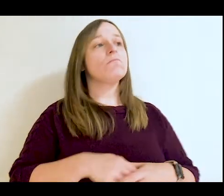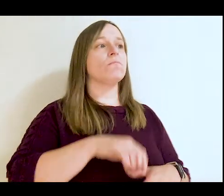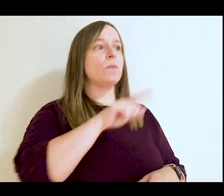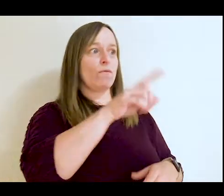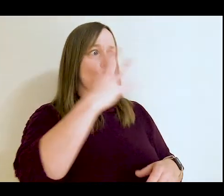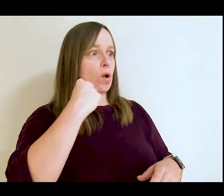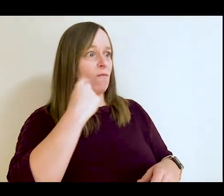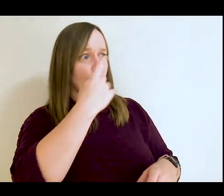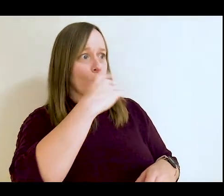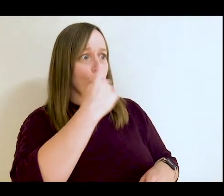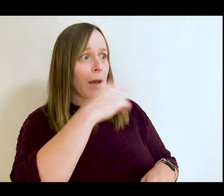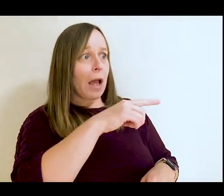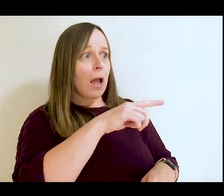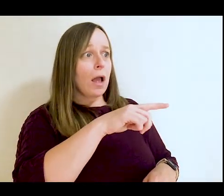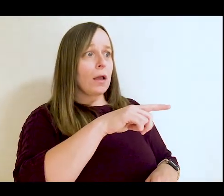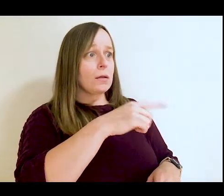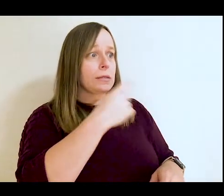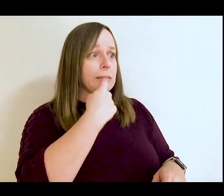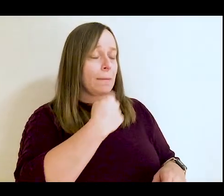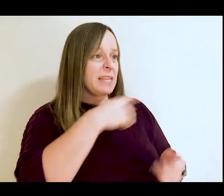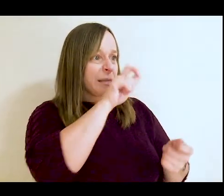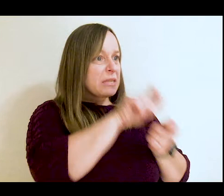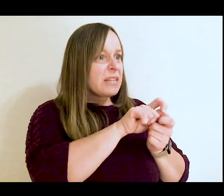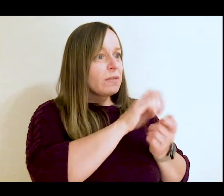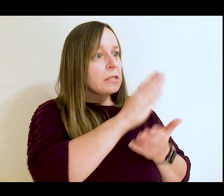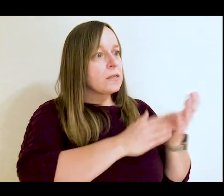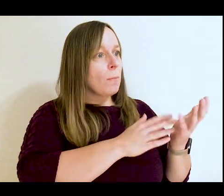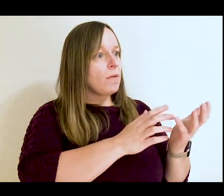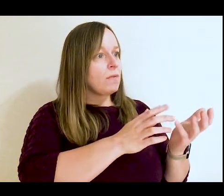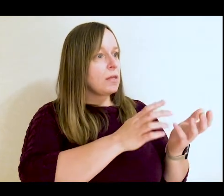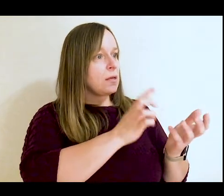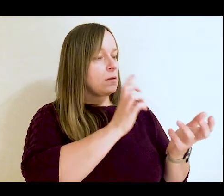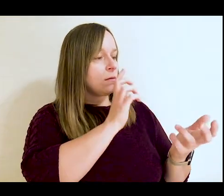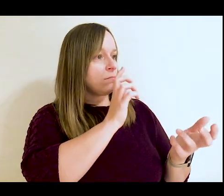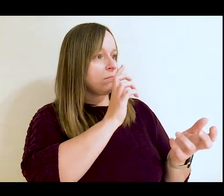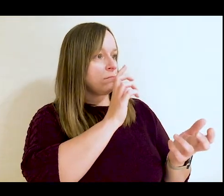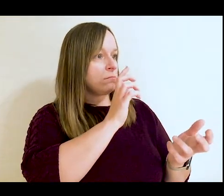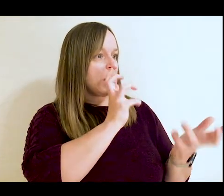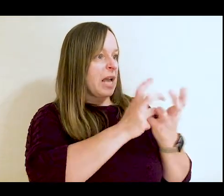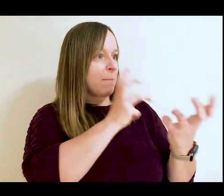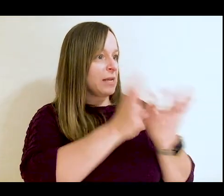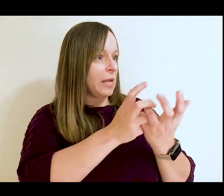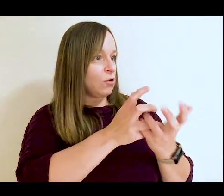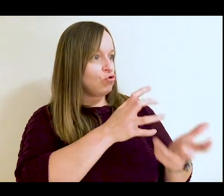K: Now Shauny, if you're comfortable, can you tell us specifically about some of the accommodations that you were able to